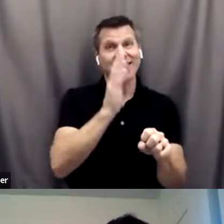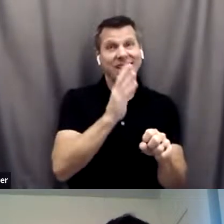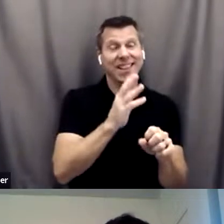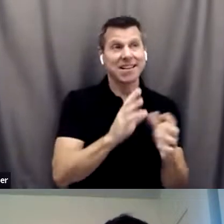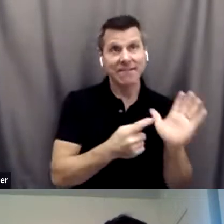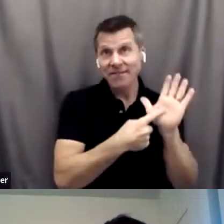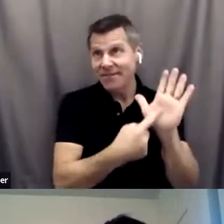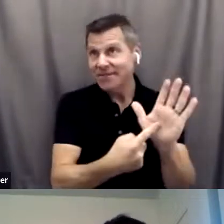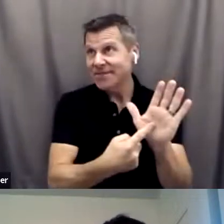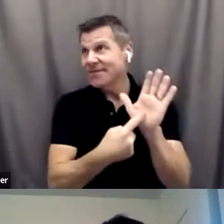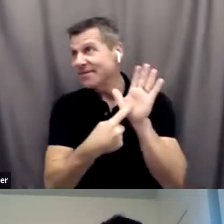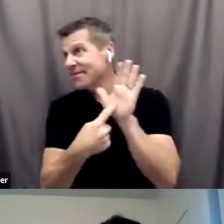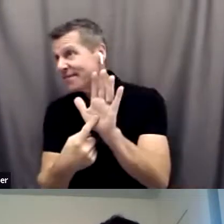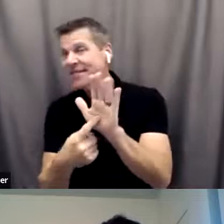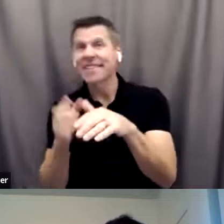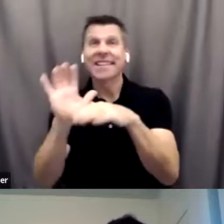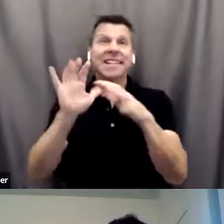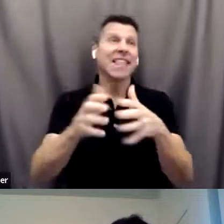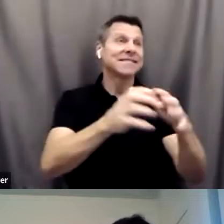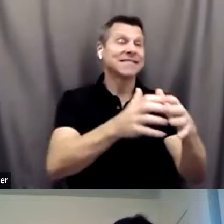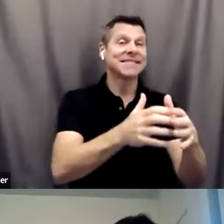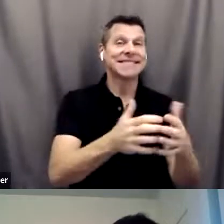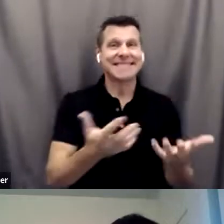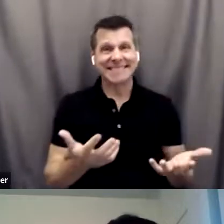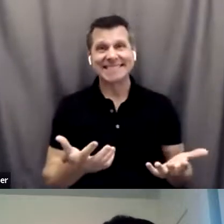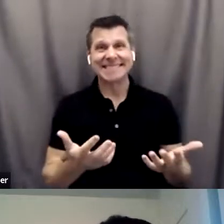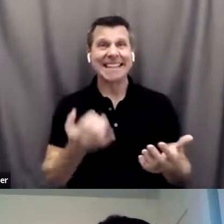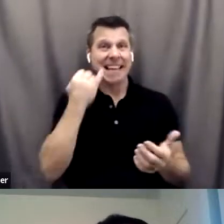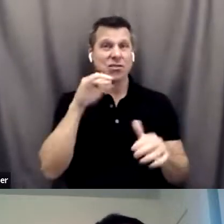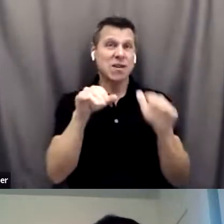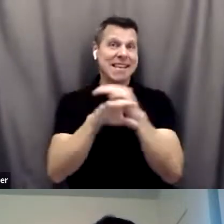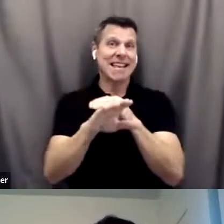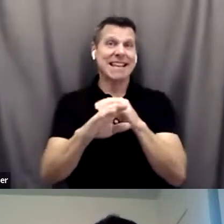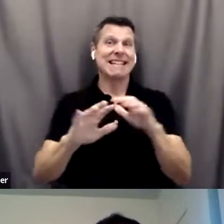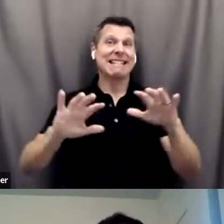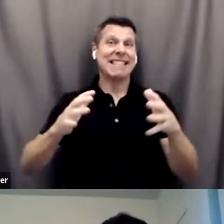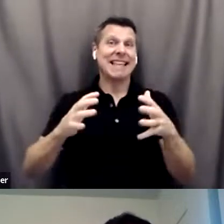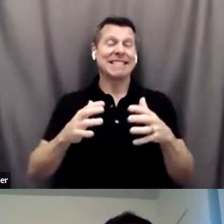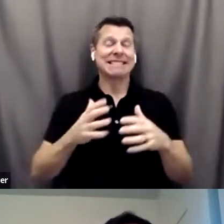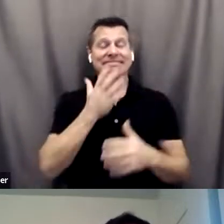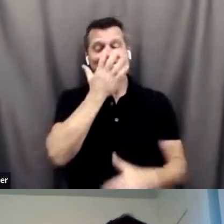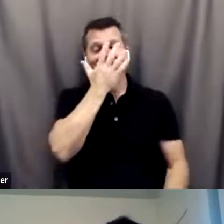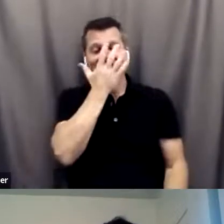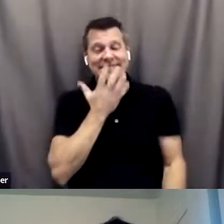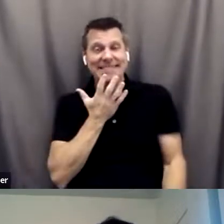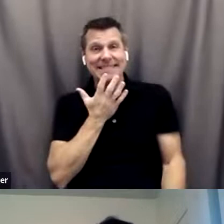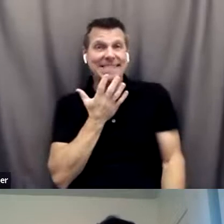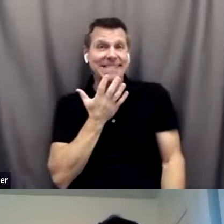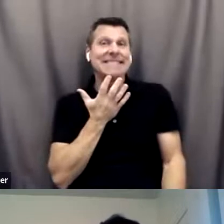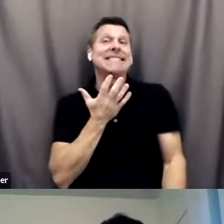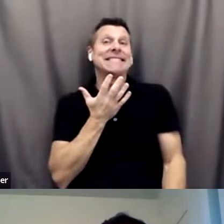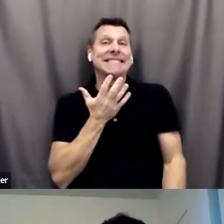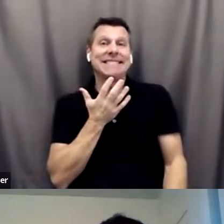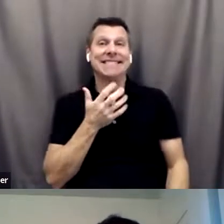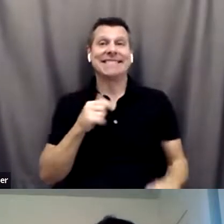presentations for for folks that will let us in their classroom, is that to say but a lot of times what we do email instructors, a lot